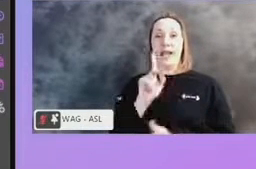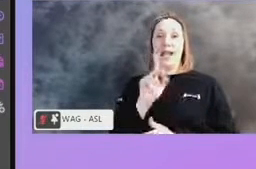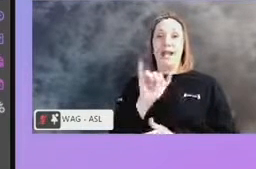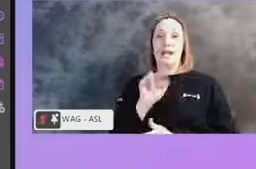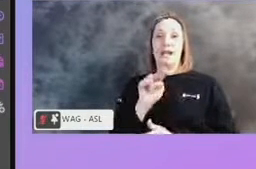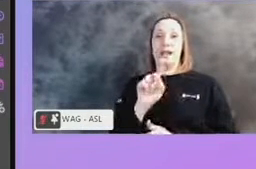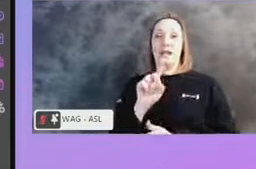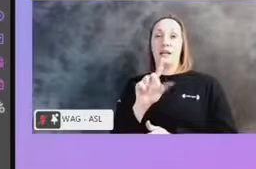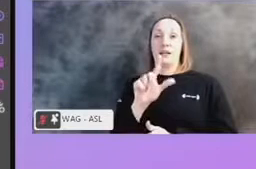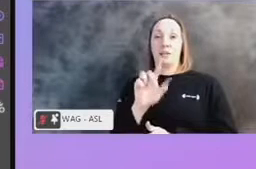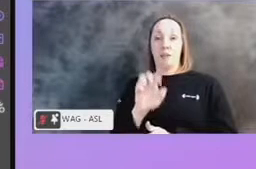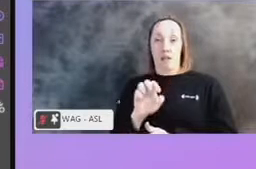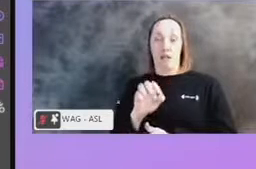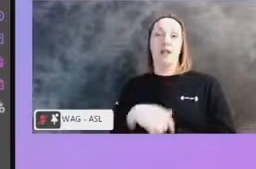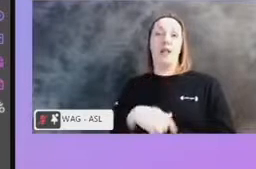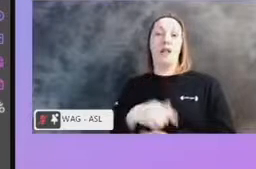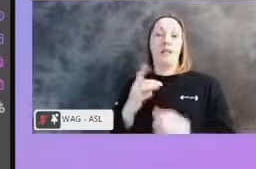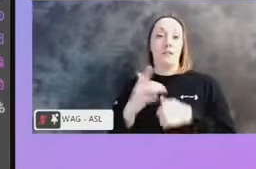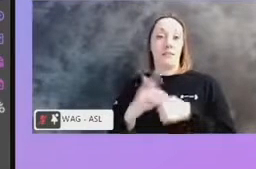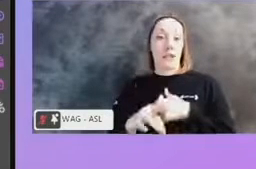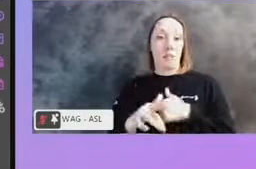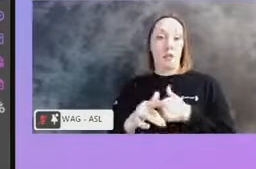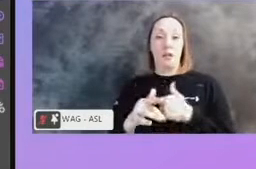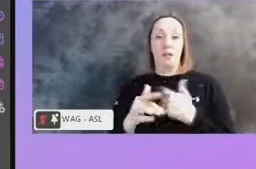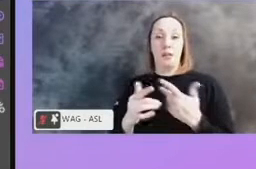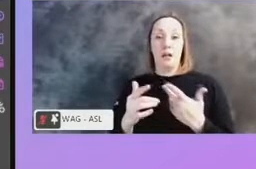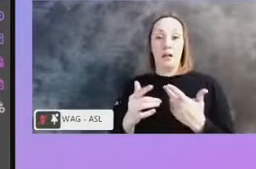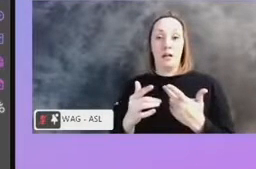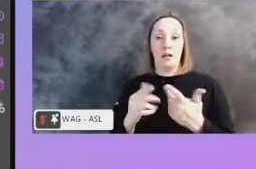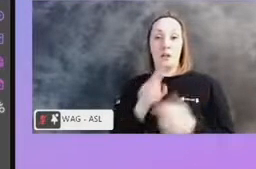360 some odd page book. That came out today and a Kindle